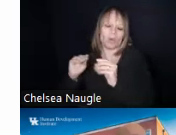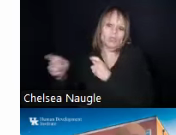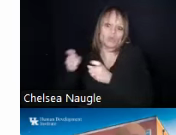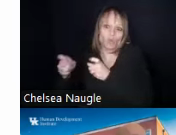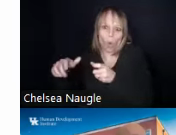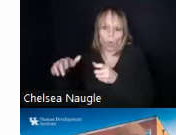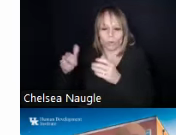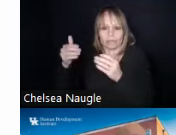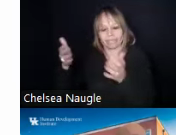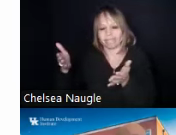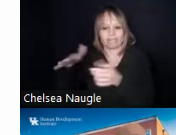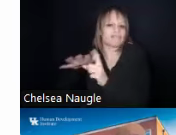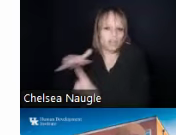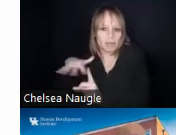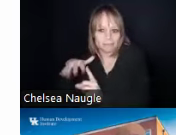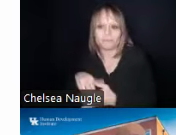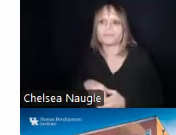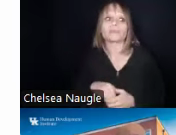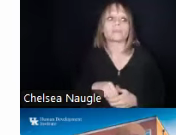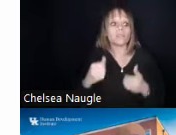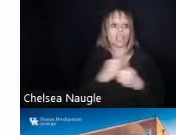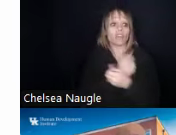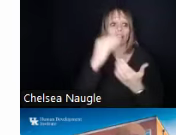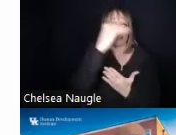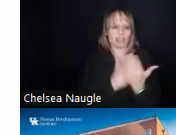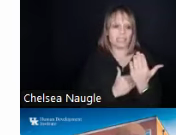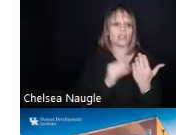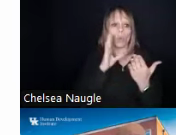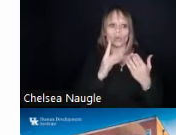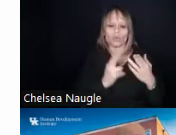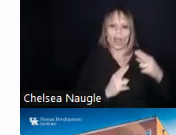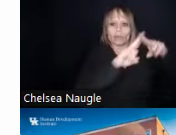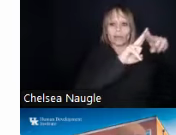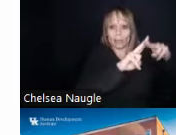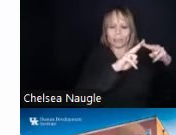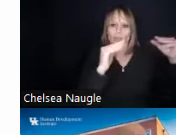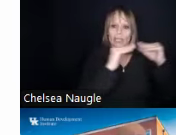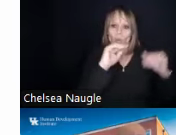here that what I listed is all of those that would round up to the agree, you know, the six point on the Likert scale